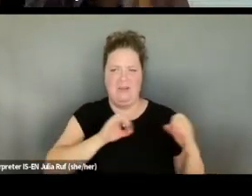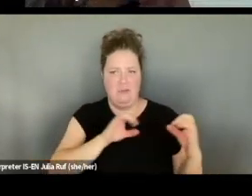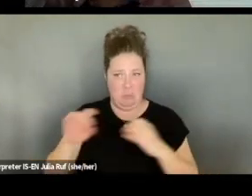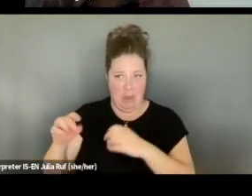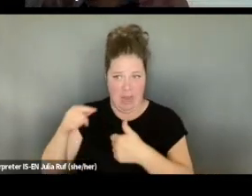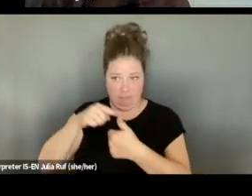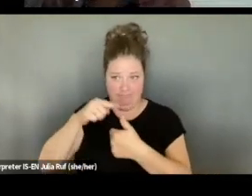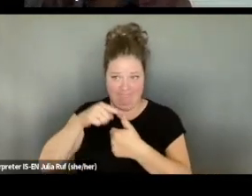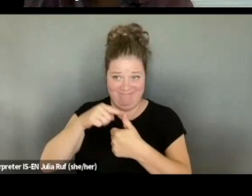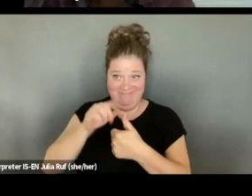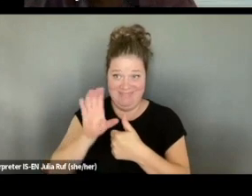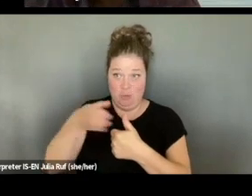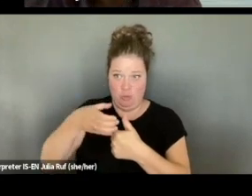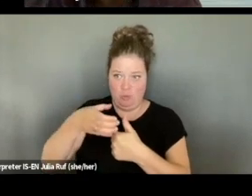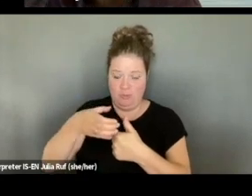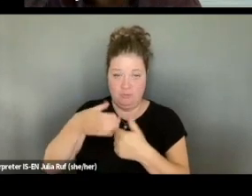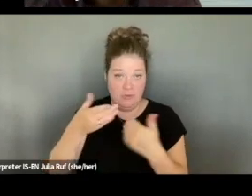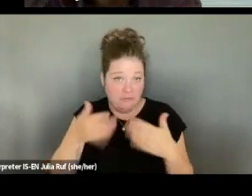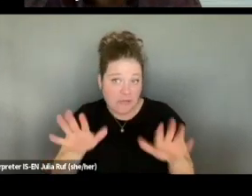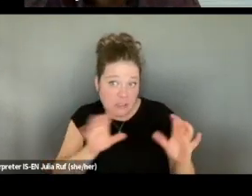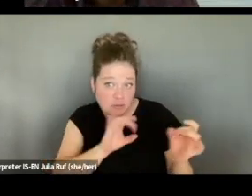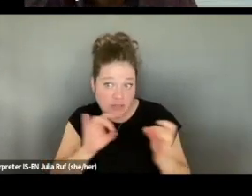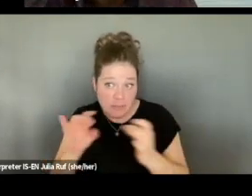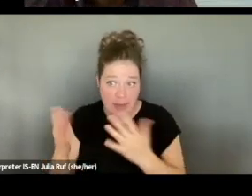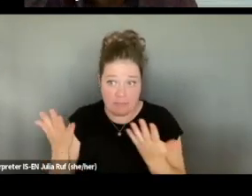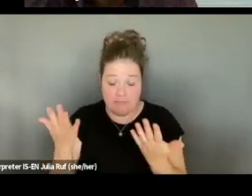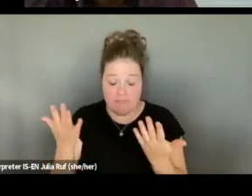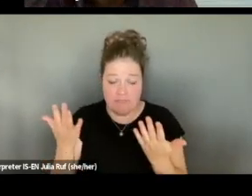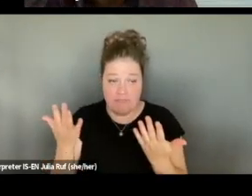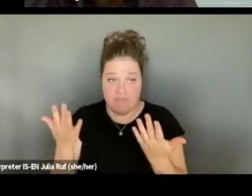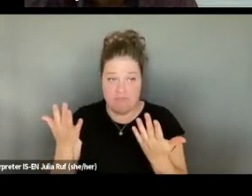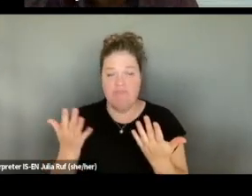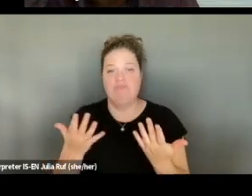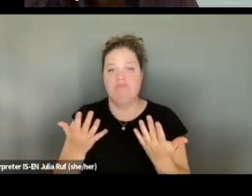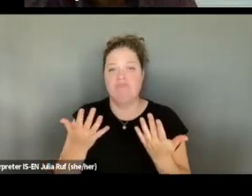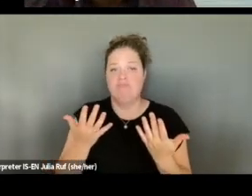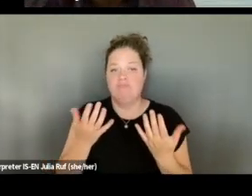It's either through the official feedback